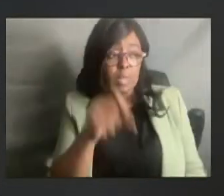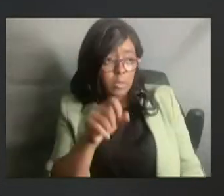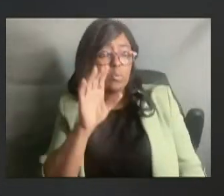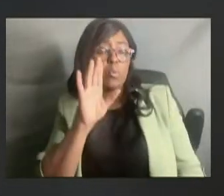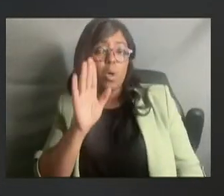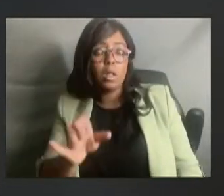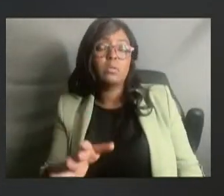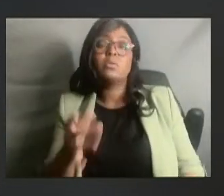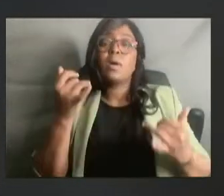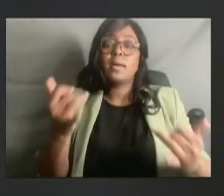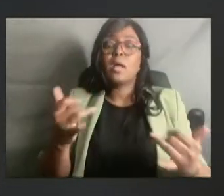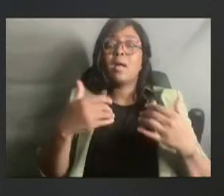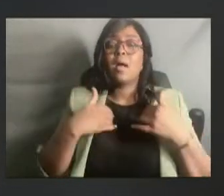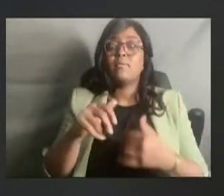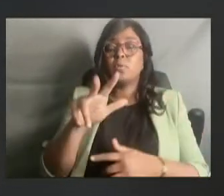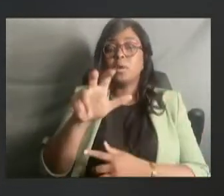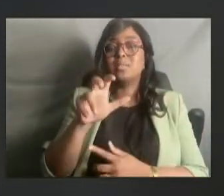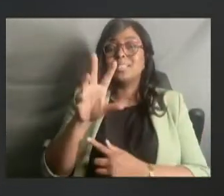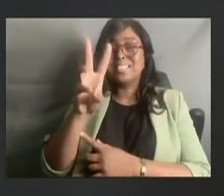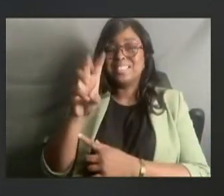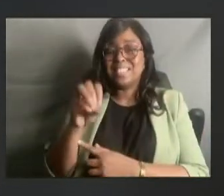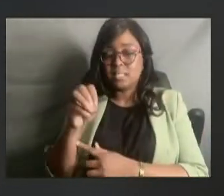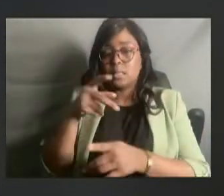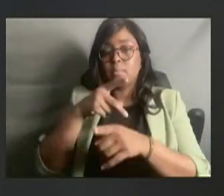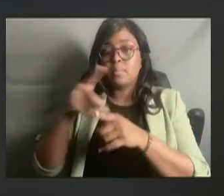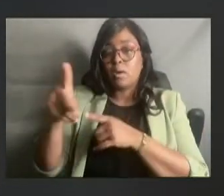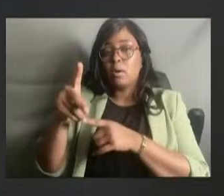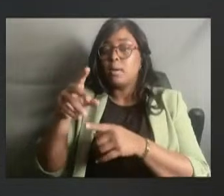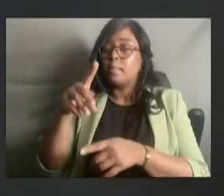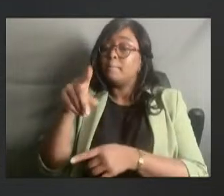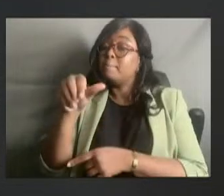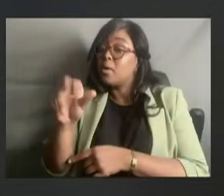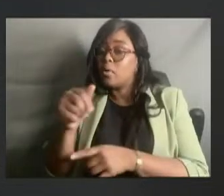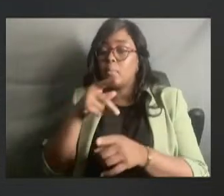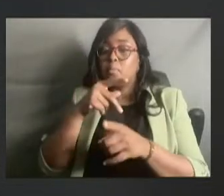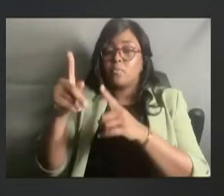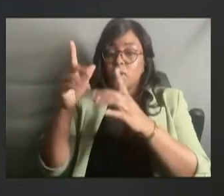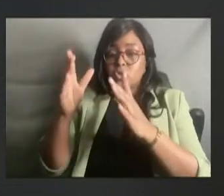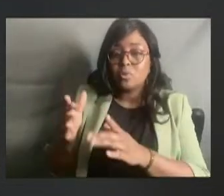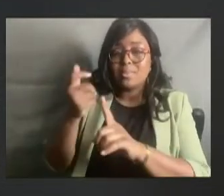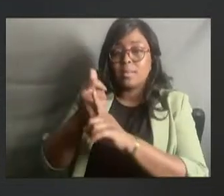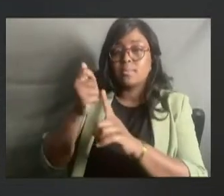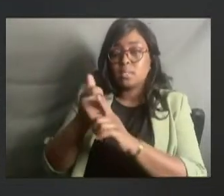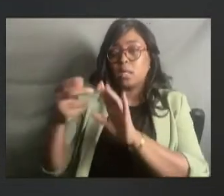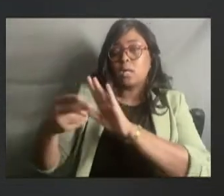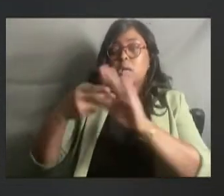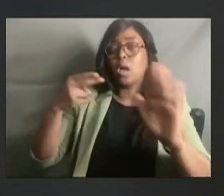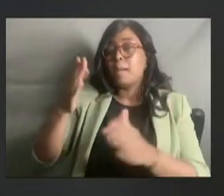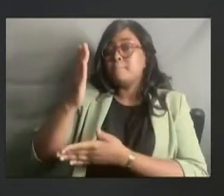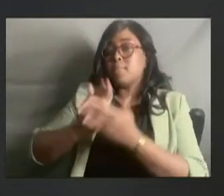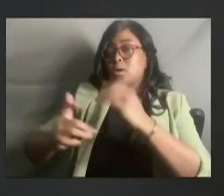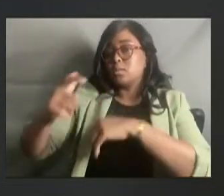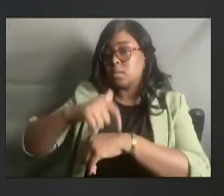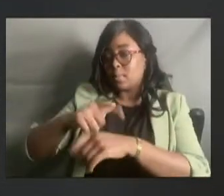would love to. We currently right now have 360